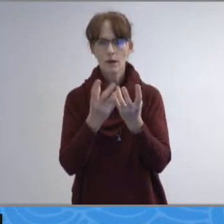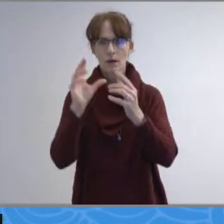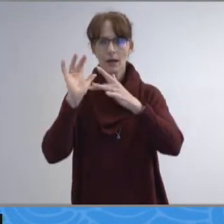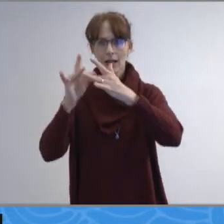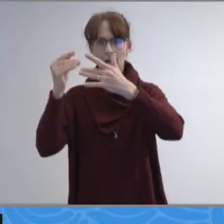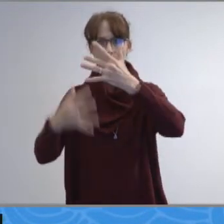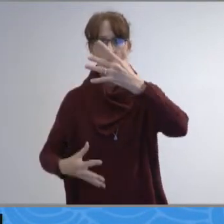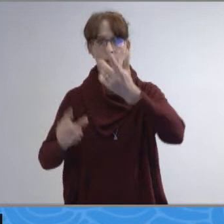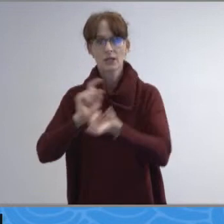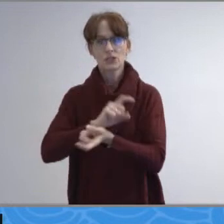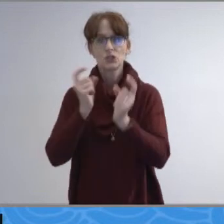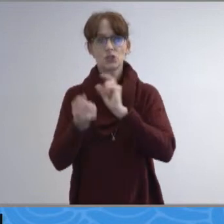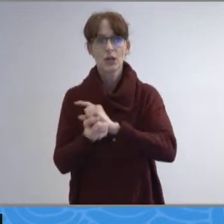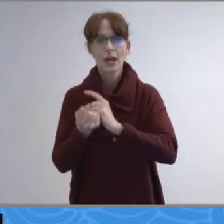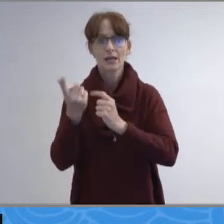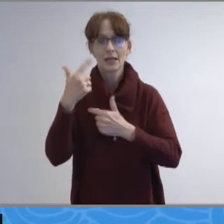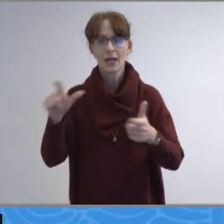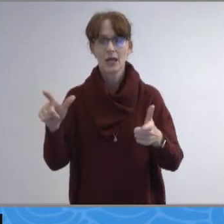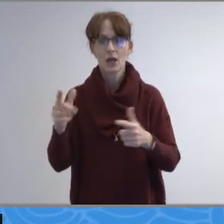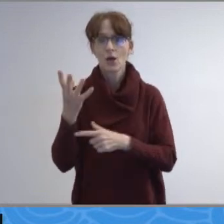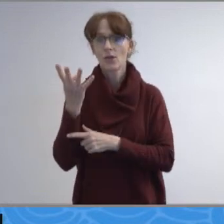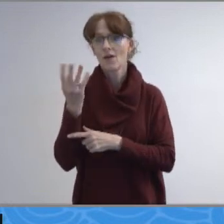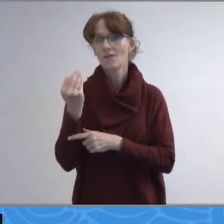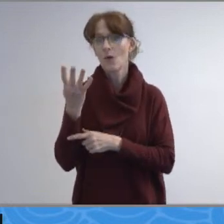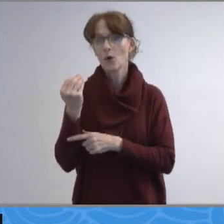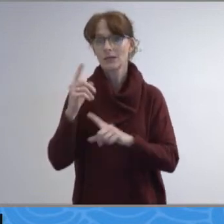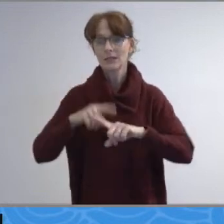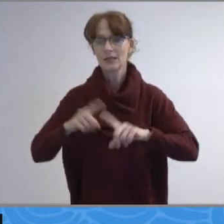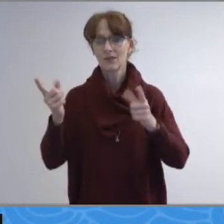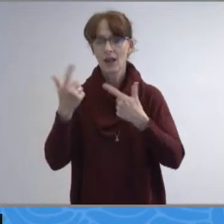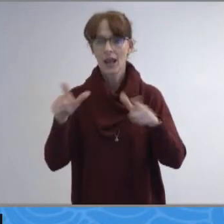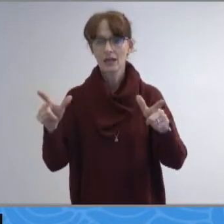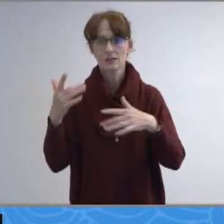Currently, there are 14 different languages available.